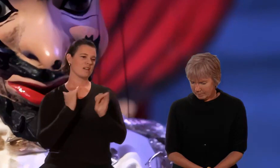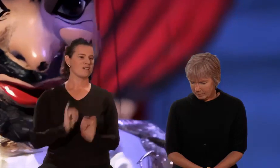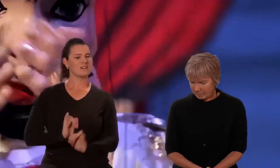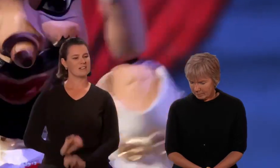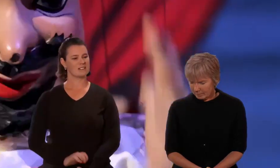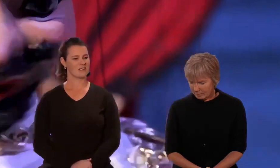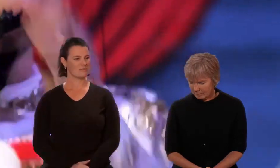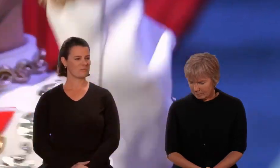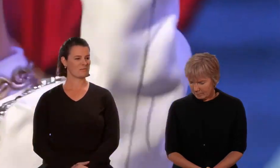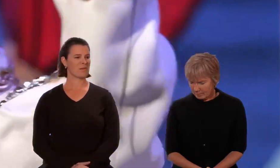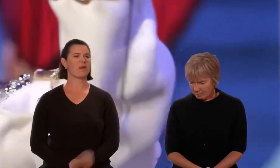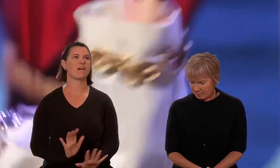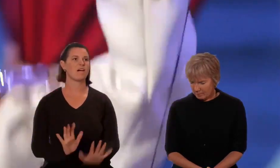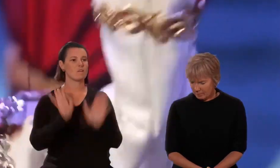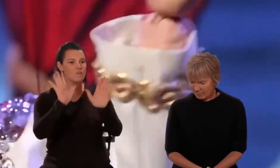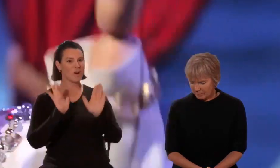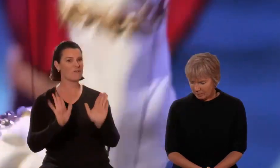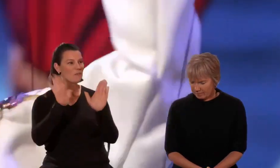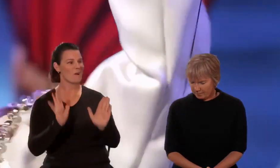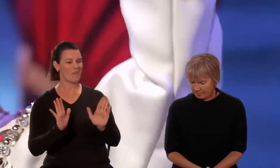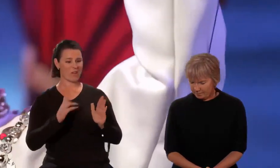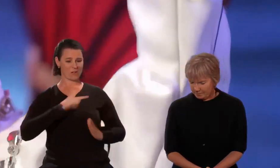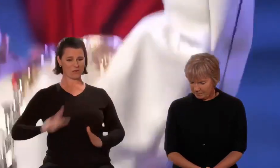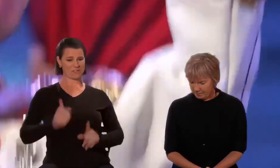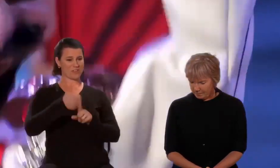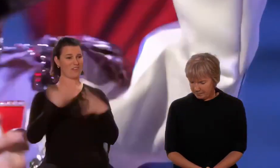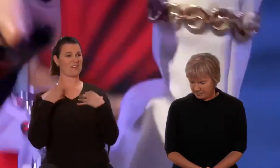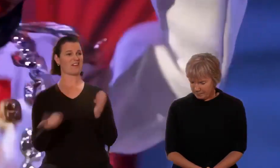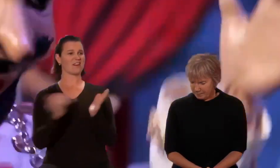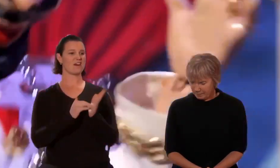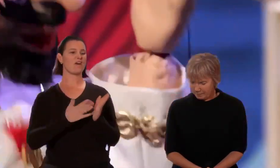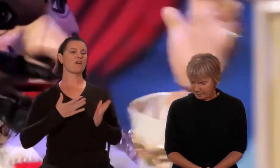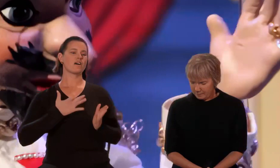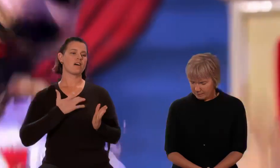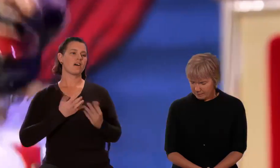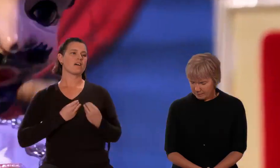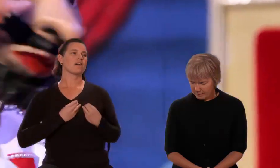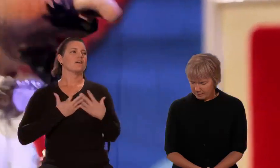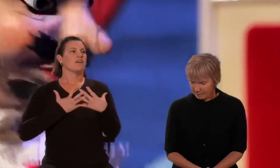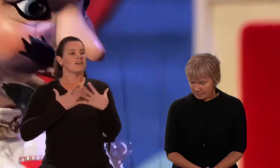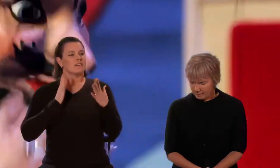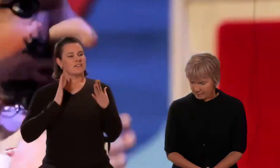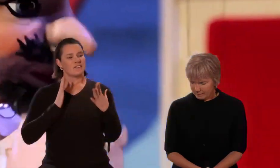[King] Wonderful! Simply wonderful! The Princess is well again! And my heart is light. Oh, come, good Jester,